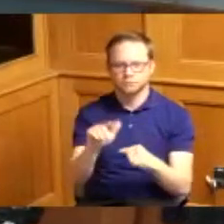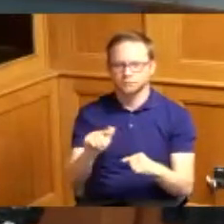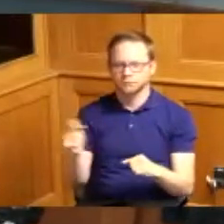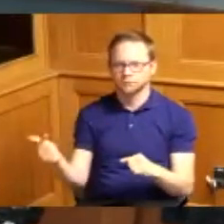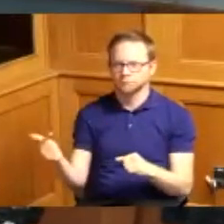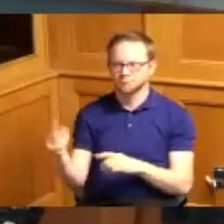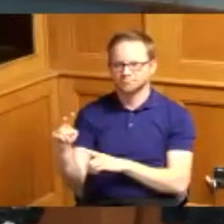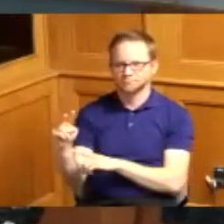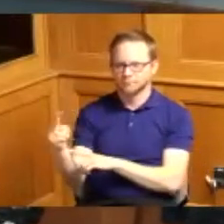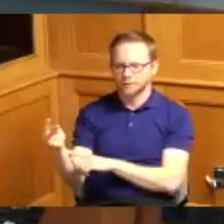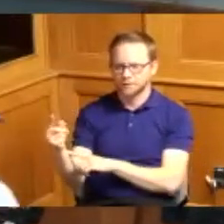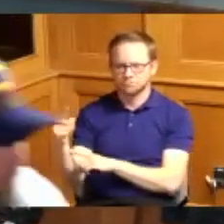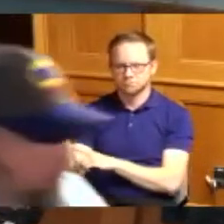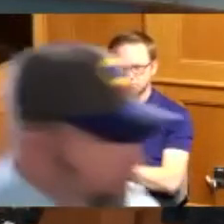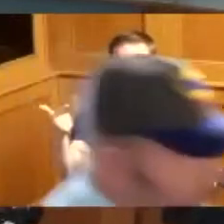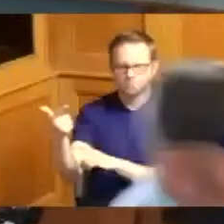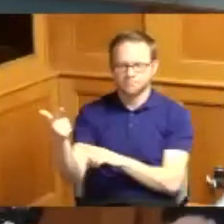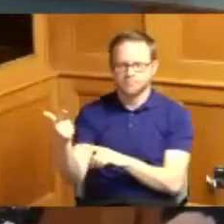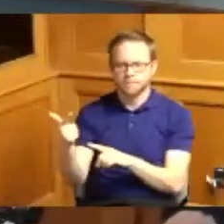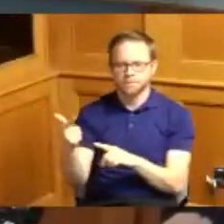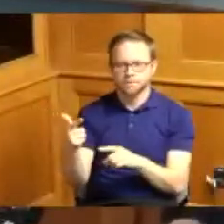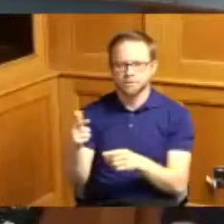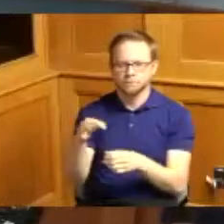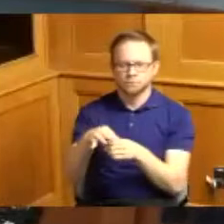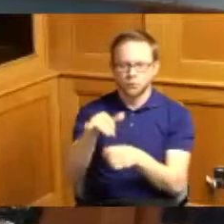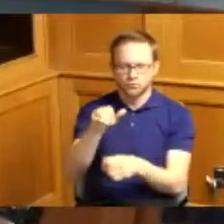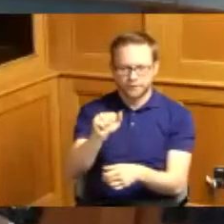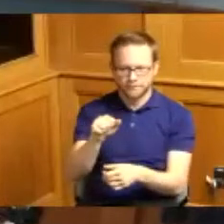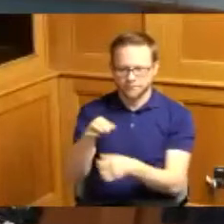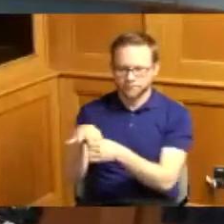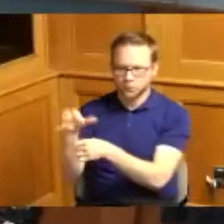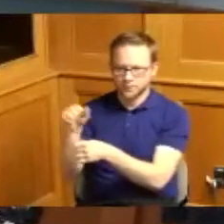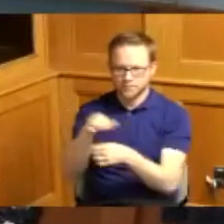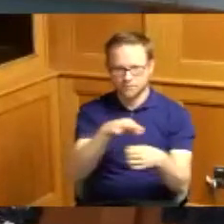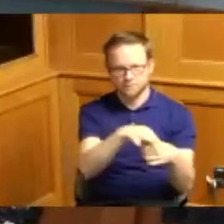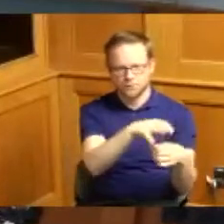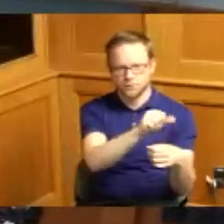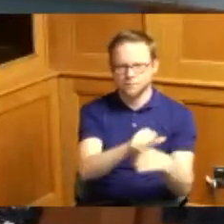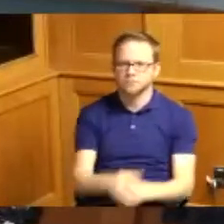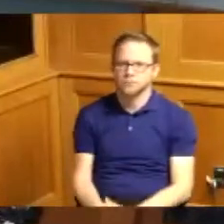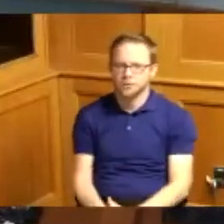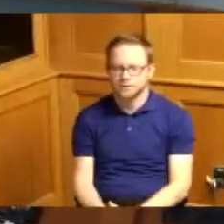Commissioner Summerow Dumas yes Commissioner Reece yes Commissioner house yes thank you so much item